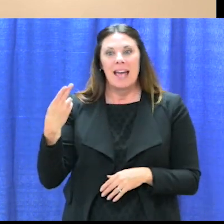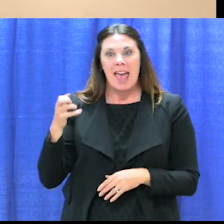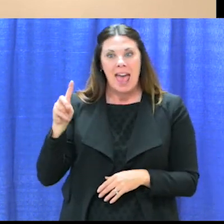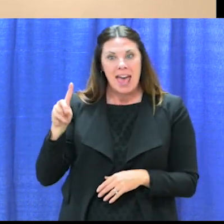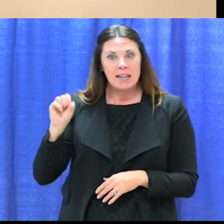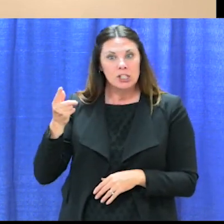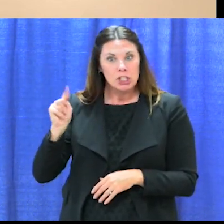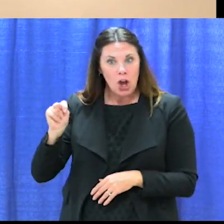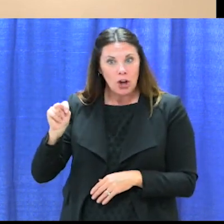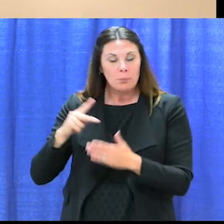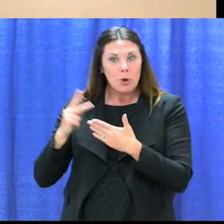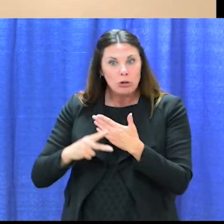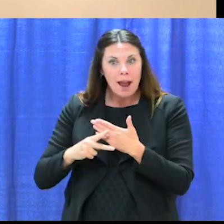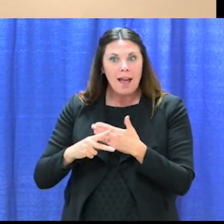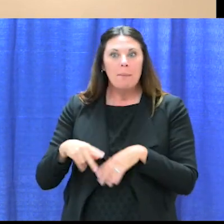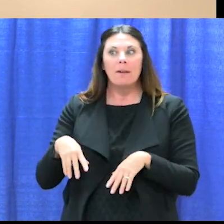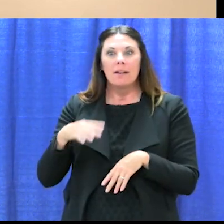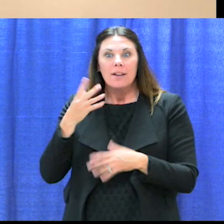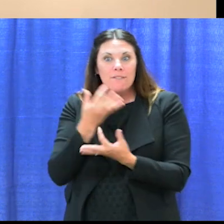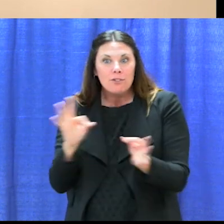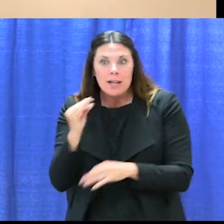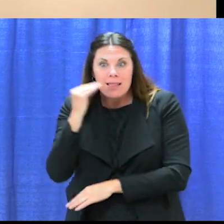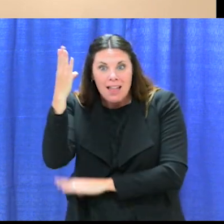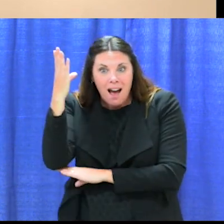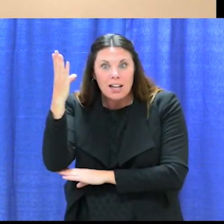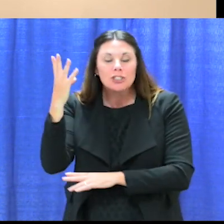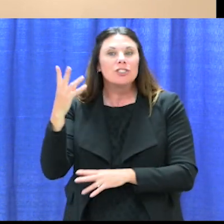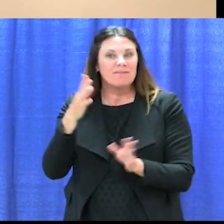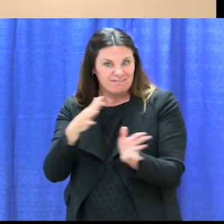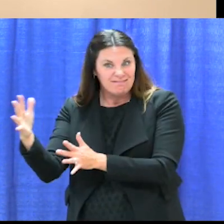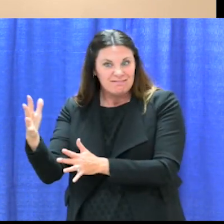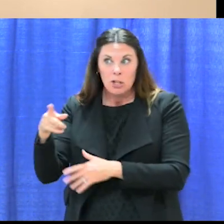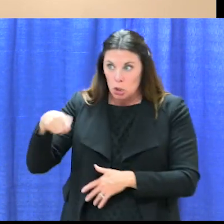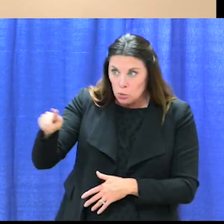And on top of that we're offering those customers 2 months of free service and we've waived